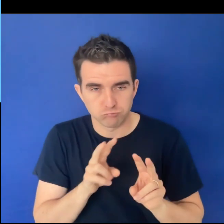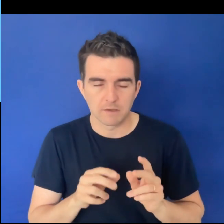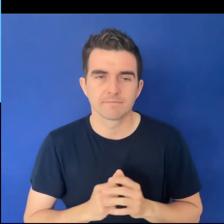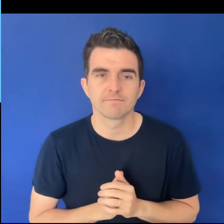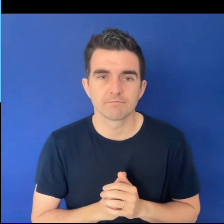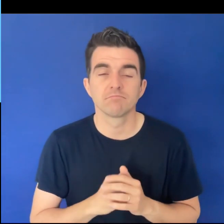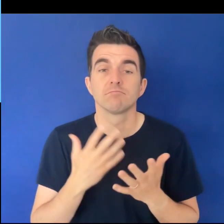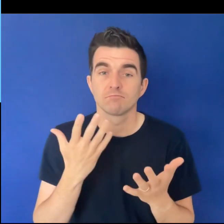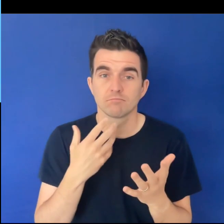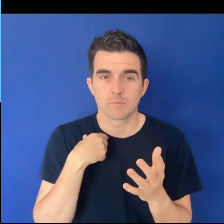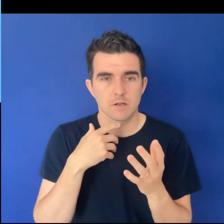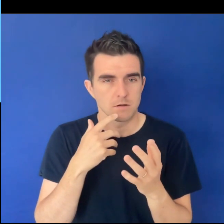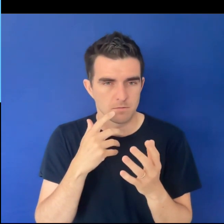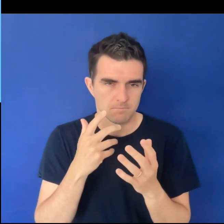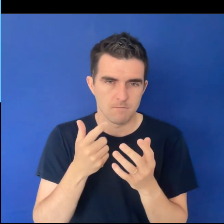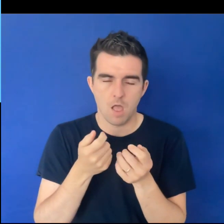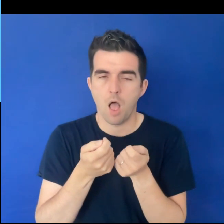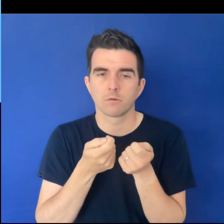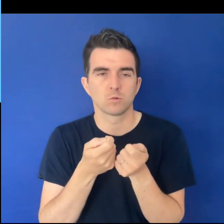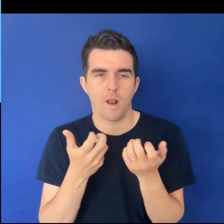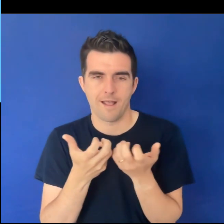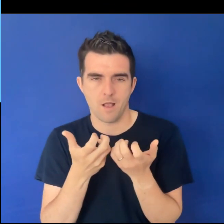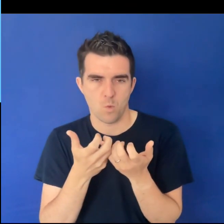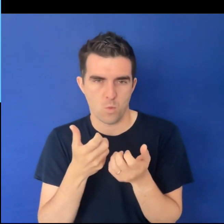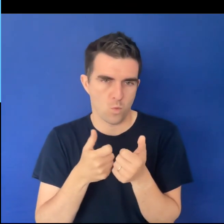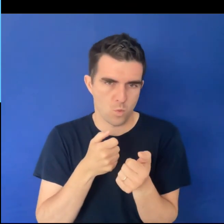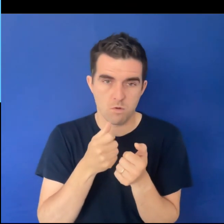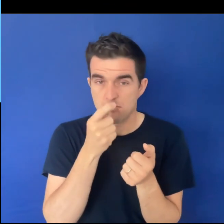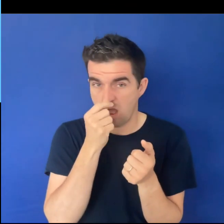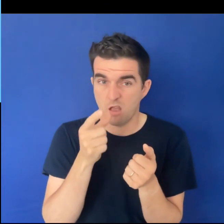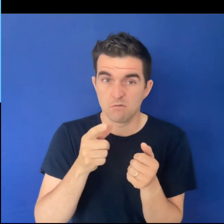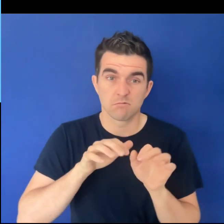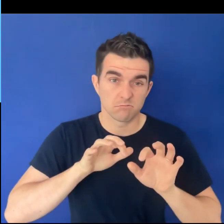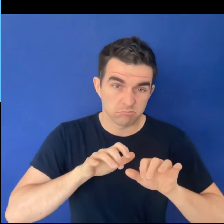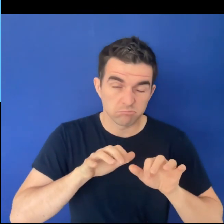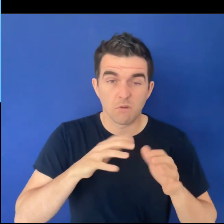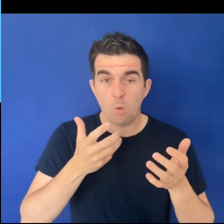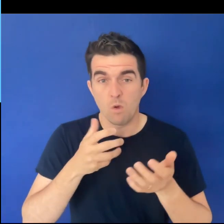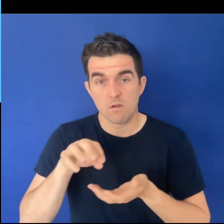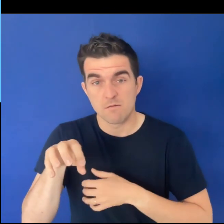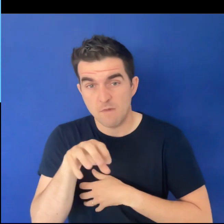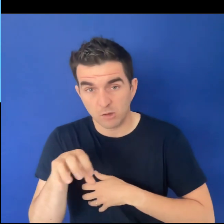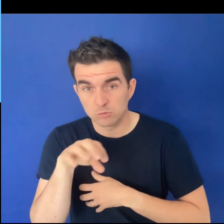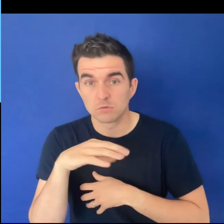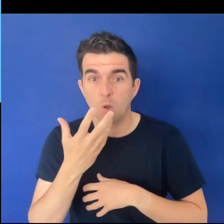Finally, we’ve worked to make the control scheme more accessible, allowing you to rebind controls on the keyboard, mouse, or gamepad.